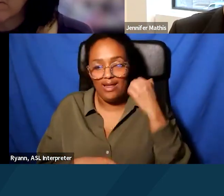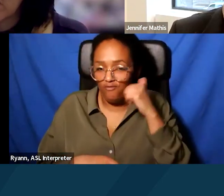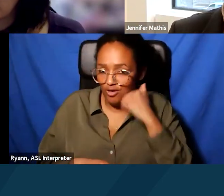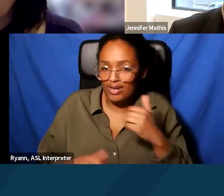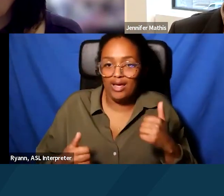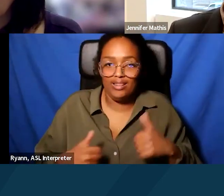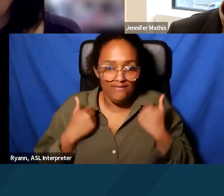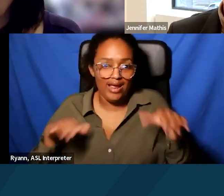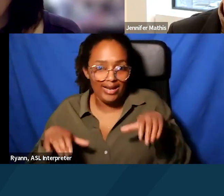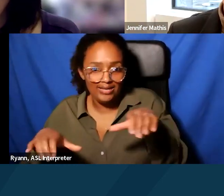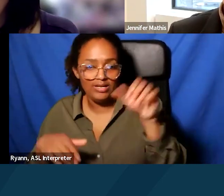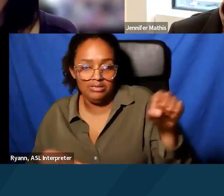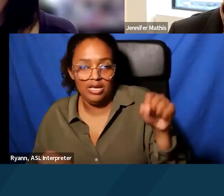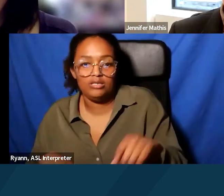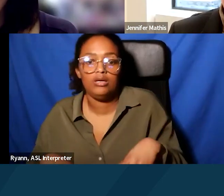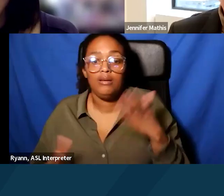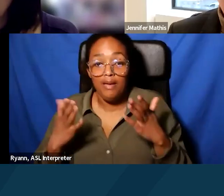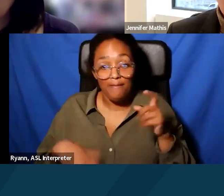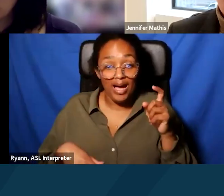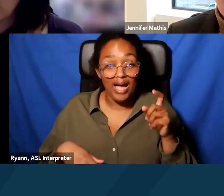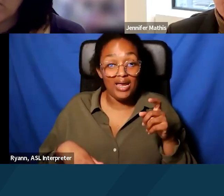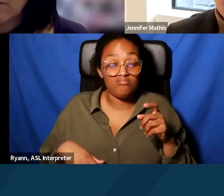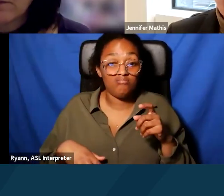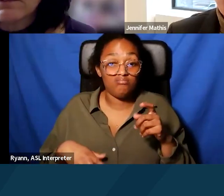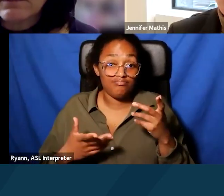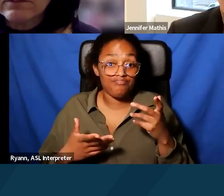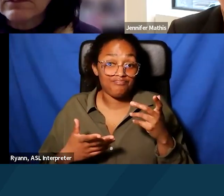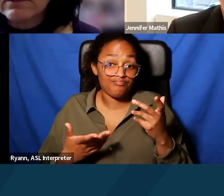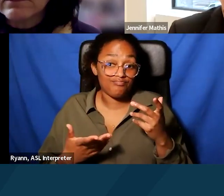intermediate care facility, for people with intellectual and developmental disabilities.